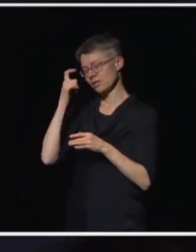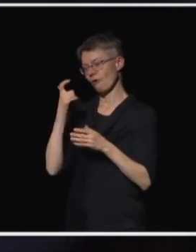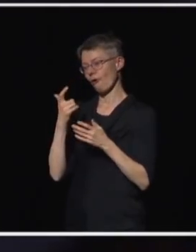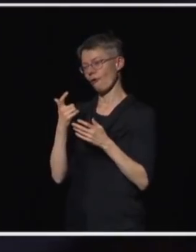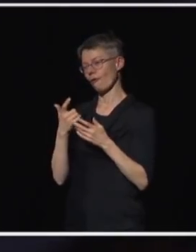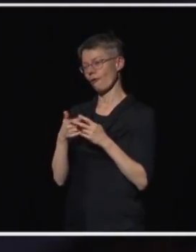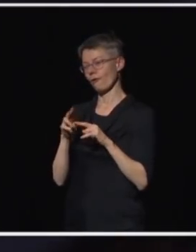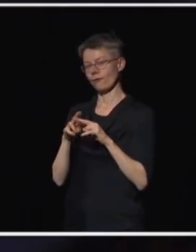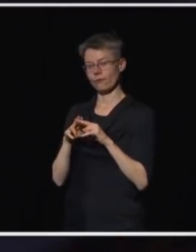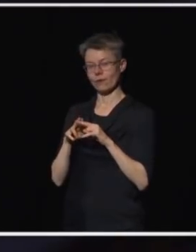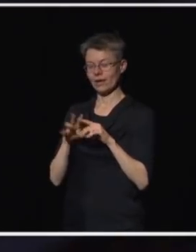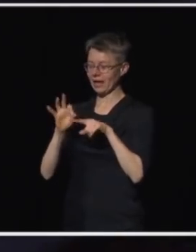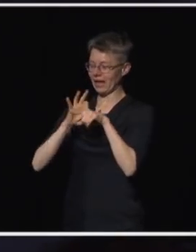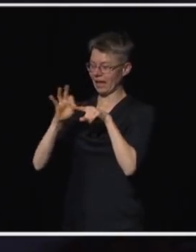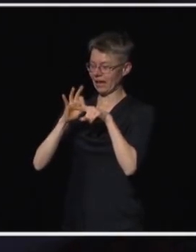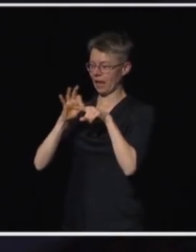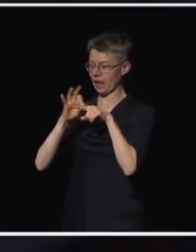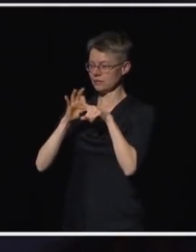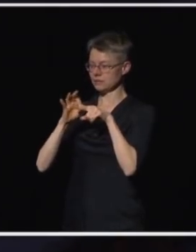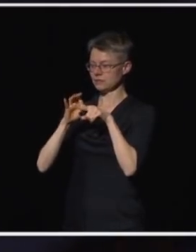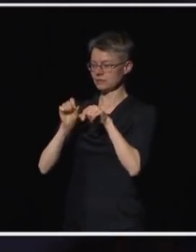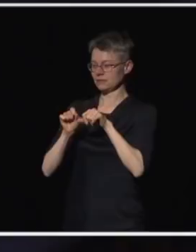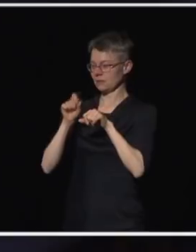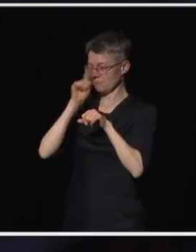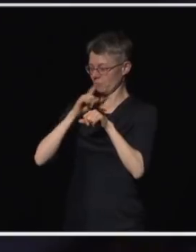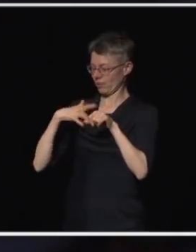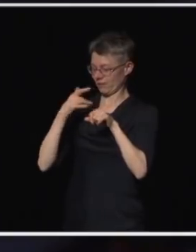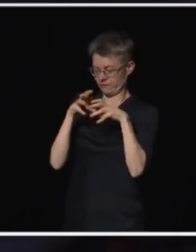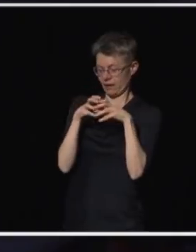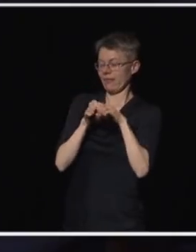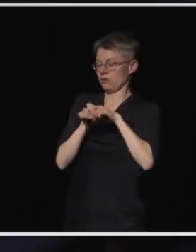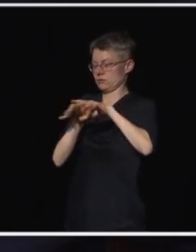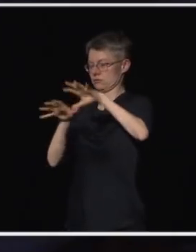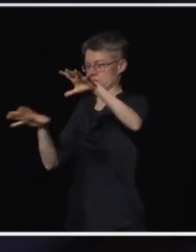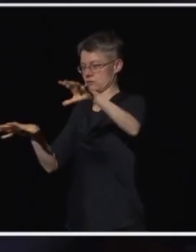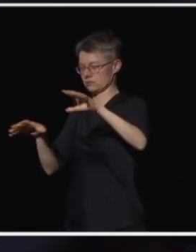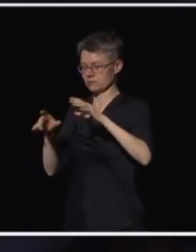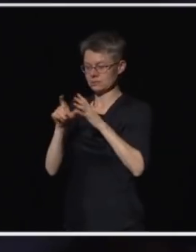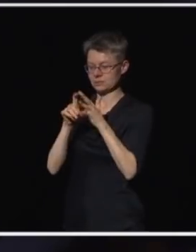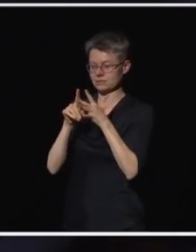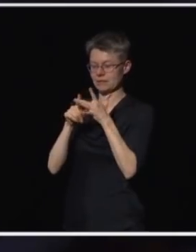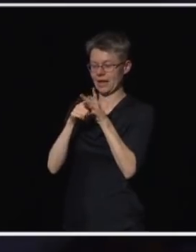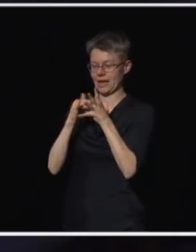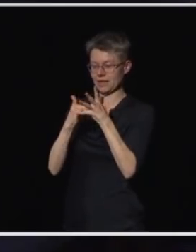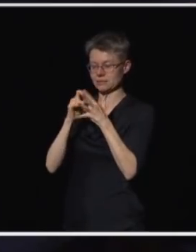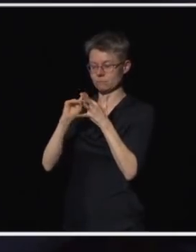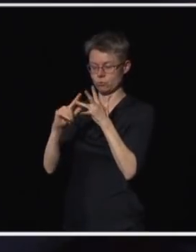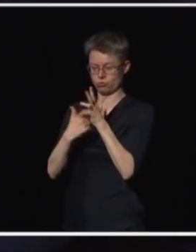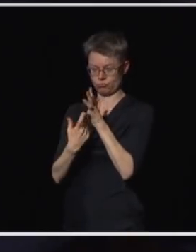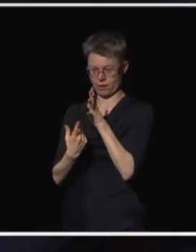of a coloured Diaspora. Mmm. So I think in your writing, "Between The World And Me," you touched upon your experiencing witnessing the